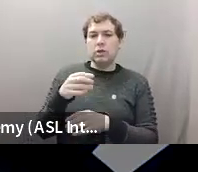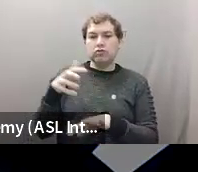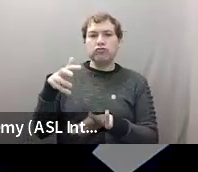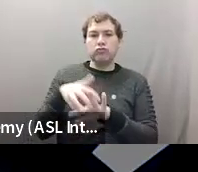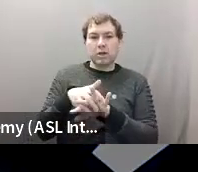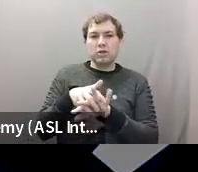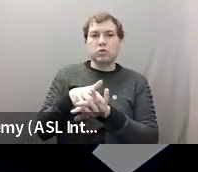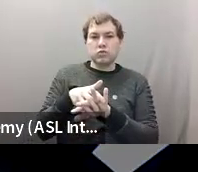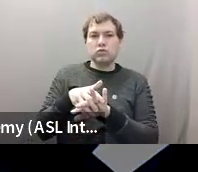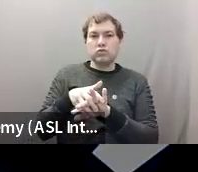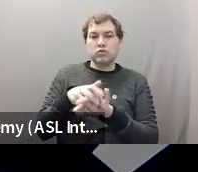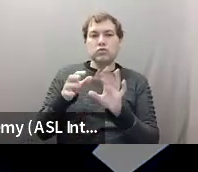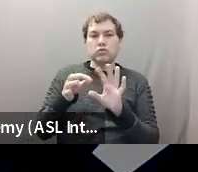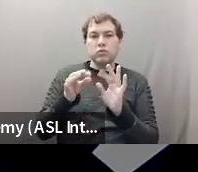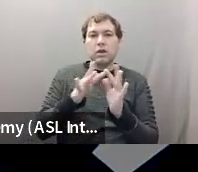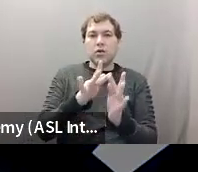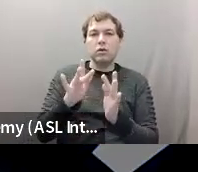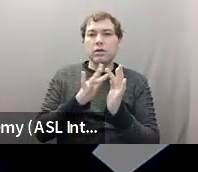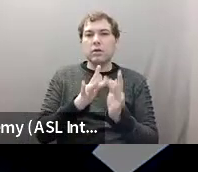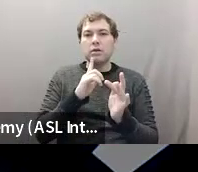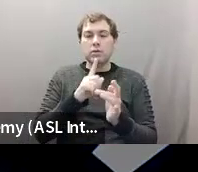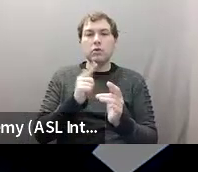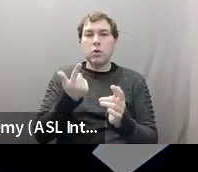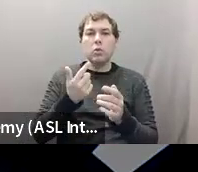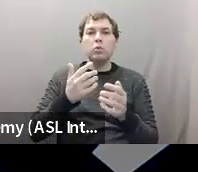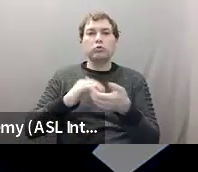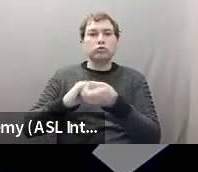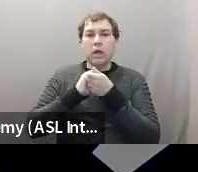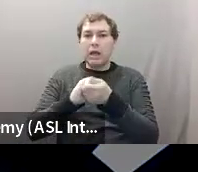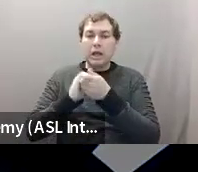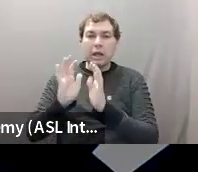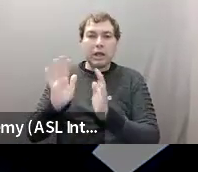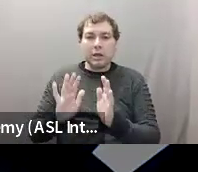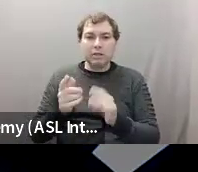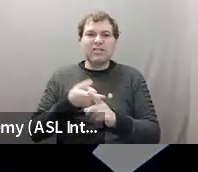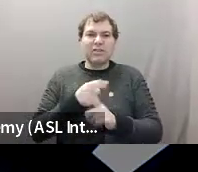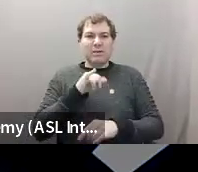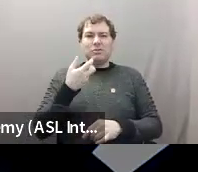Jen Hawkinson: kind of outreach where you go in and shake hands. That's how you get to know your community members and your people.